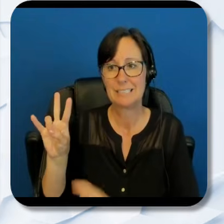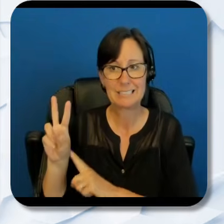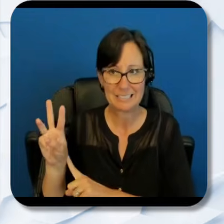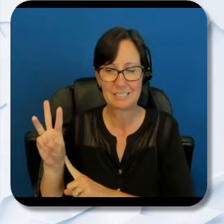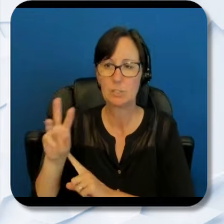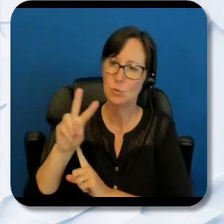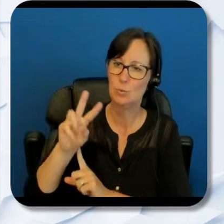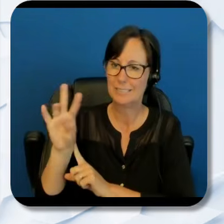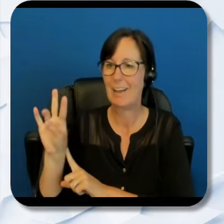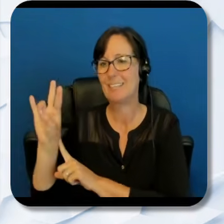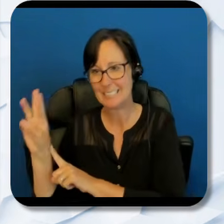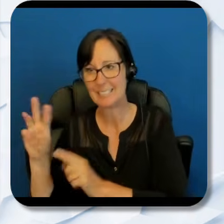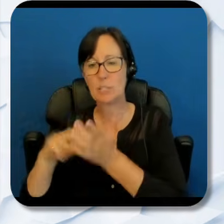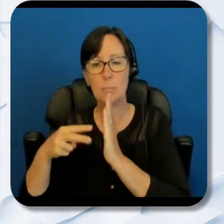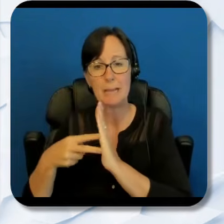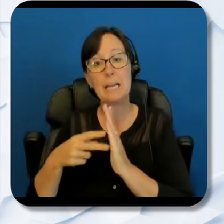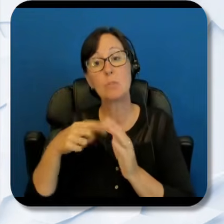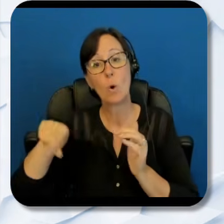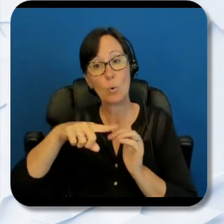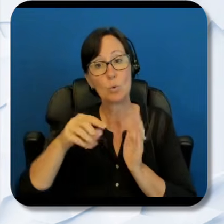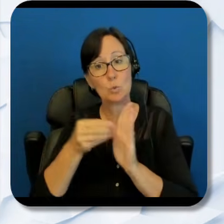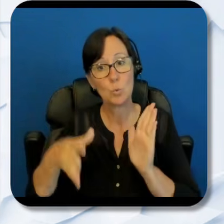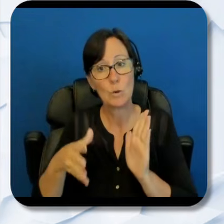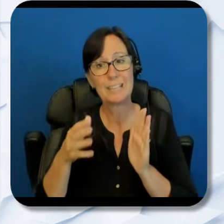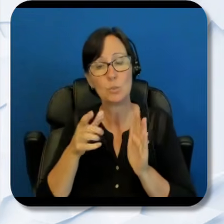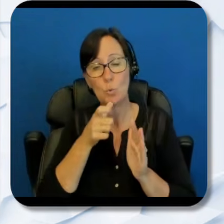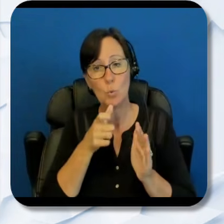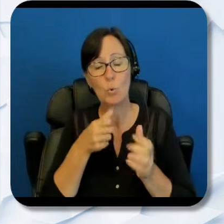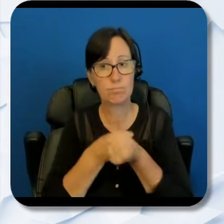ensure that students who have experience in homelessness have priority housing once they